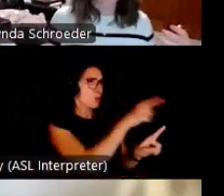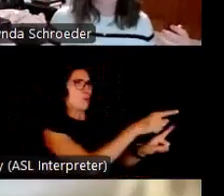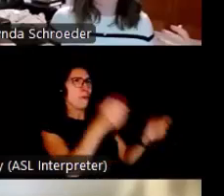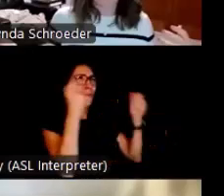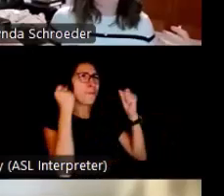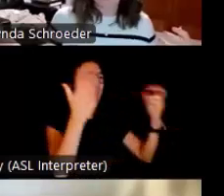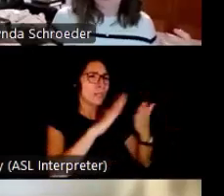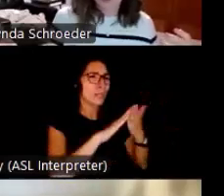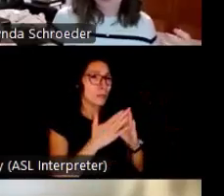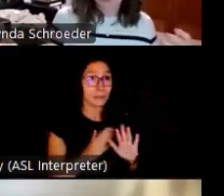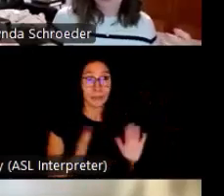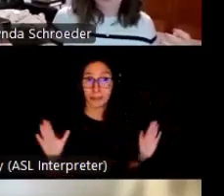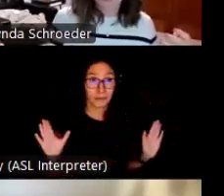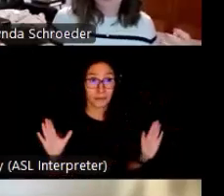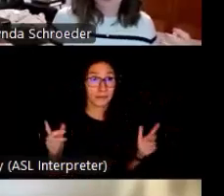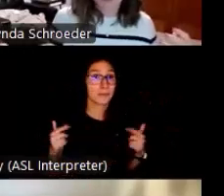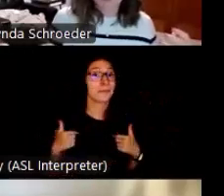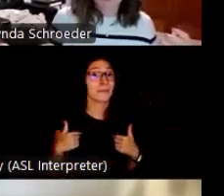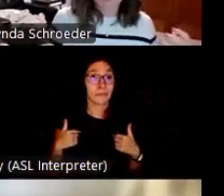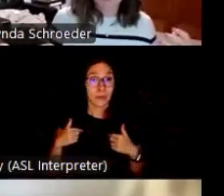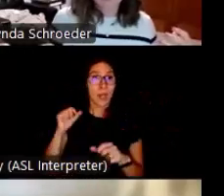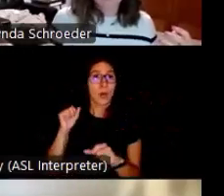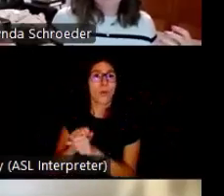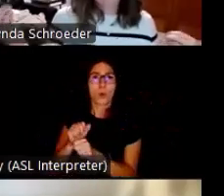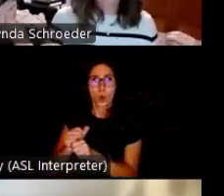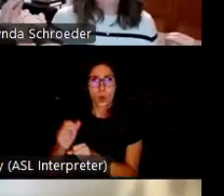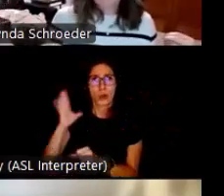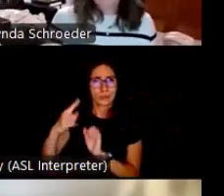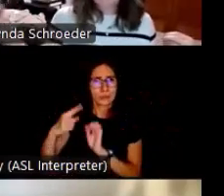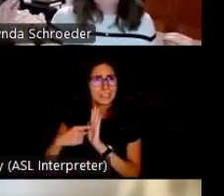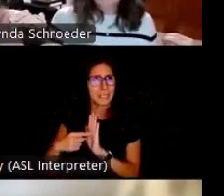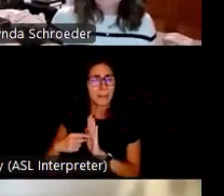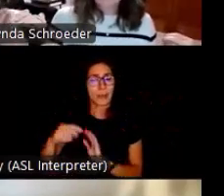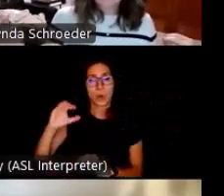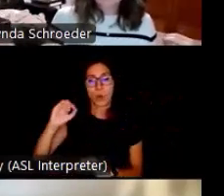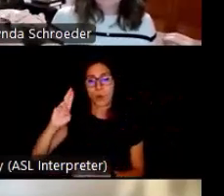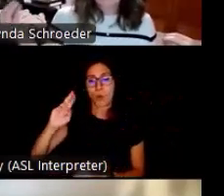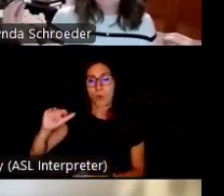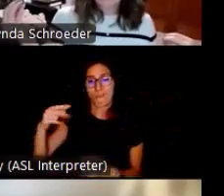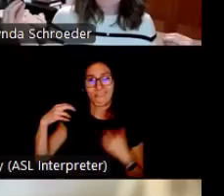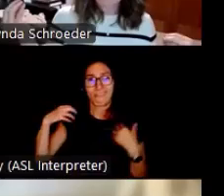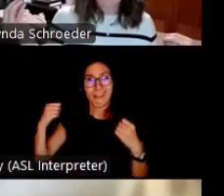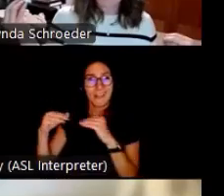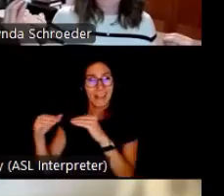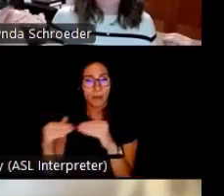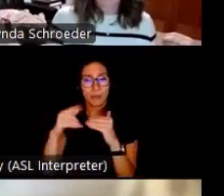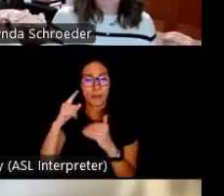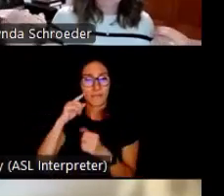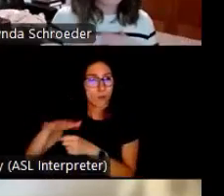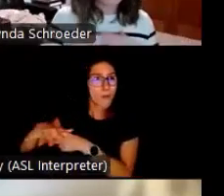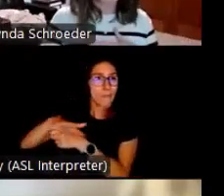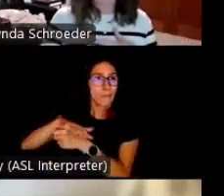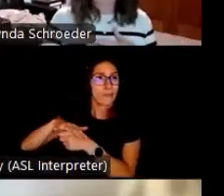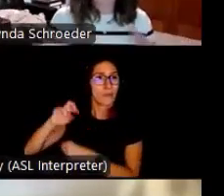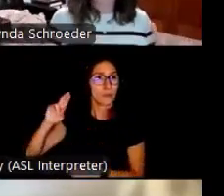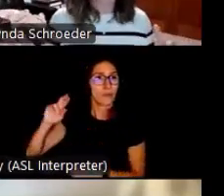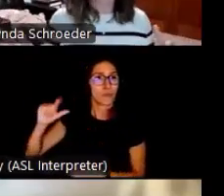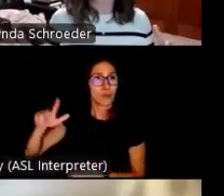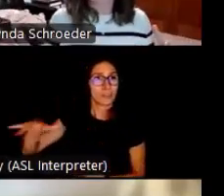in oral health equity in rural spaces. But the barriers that they were experiencing related to oral health were not related at all